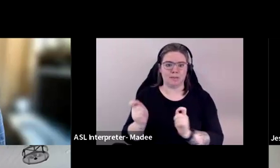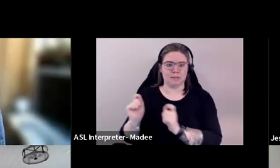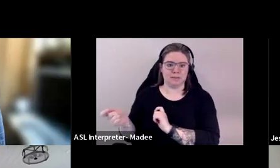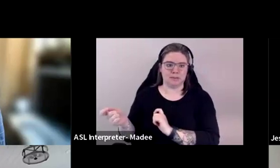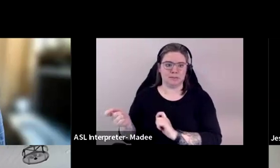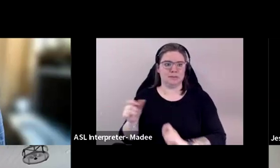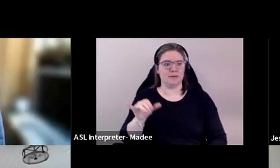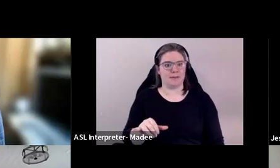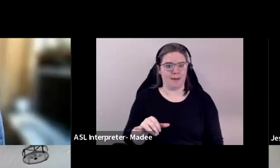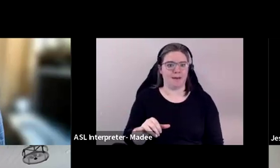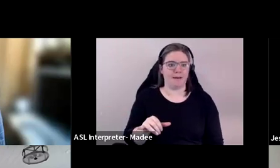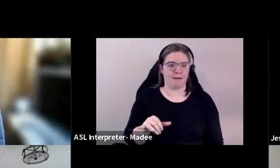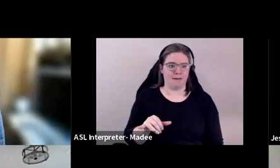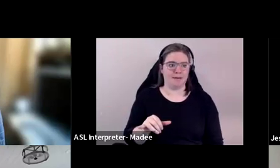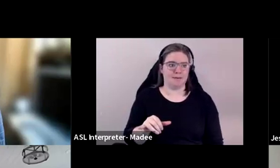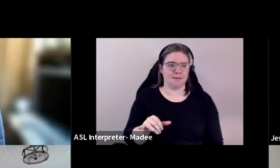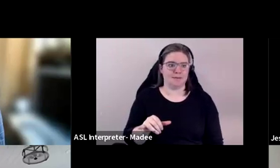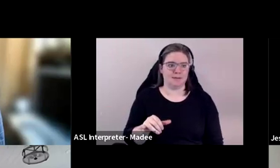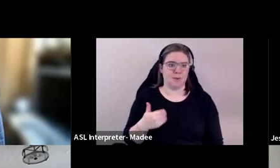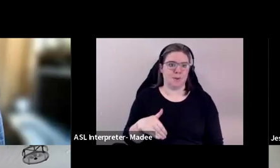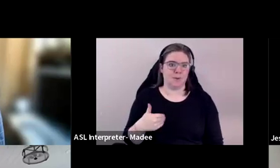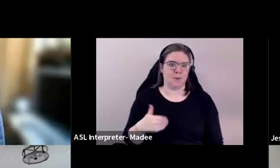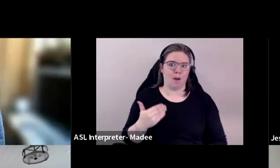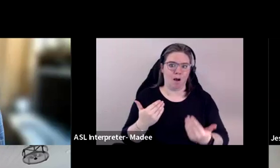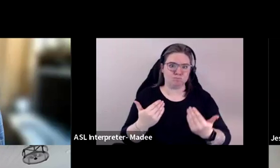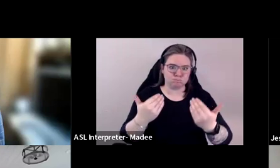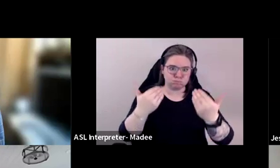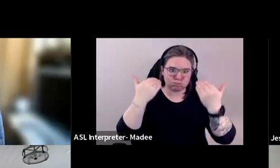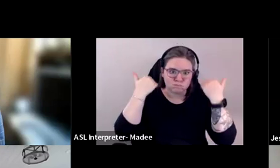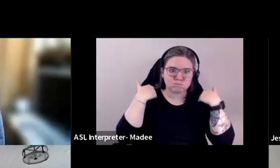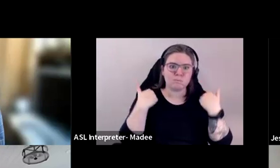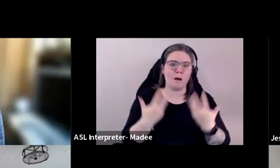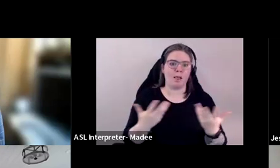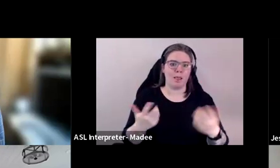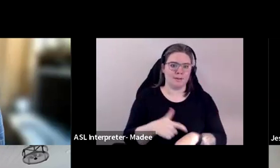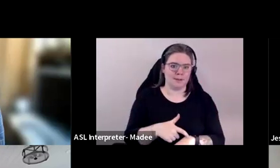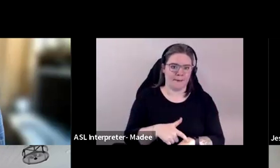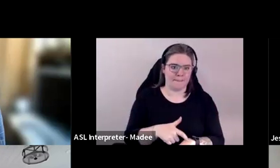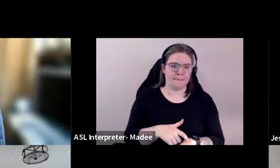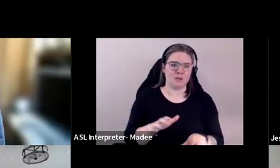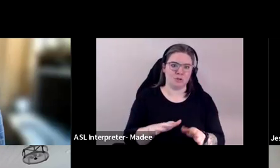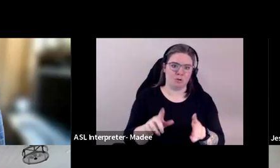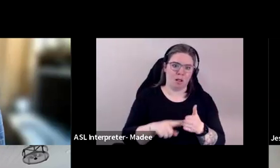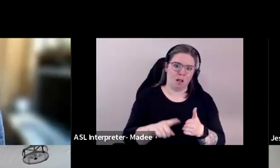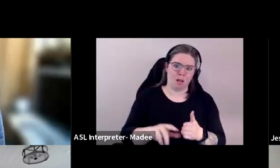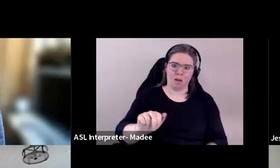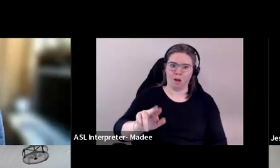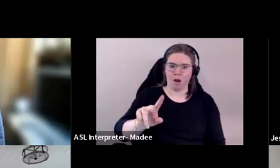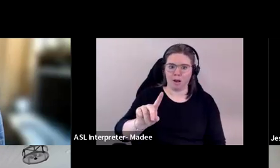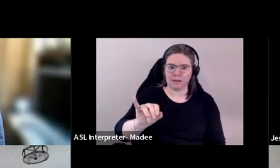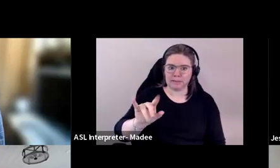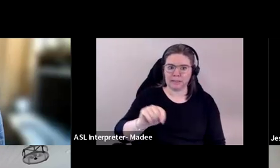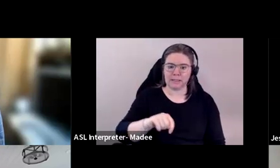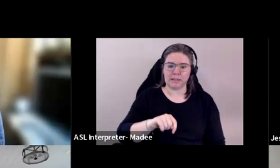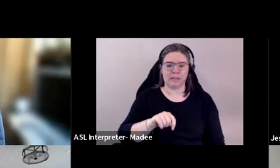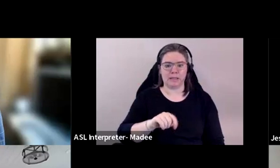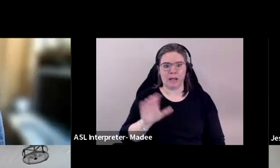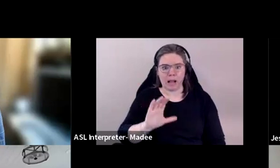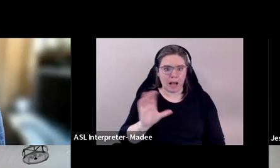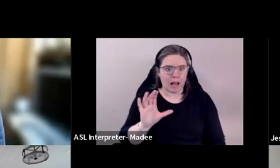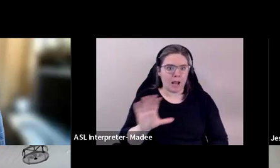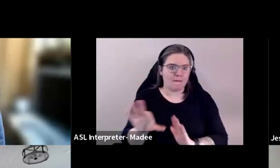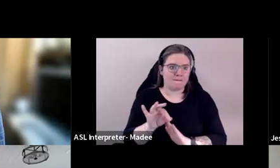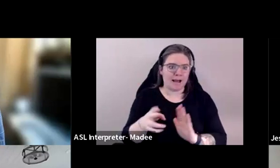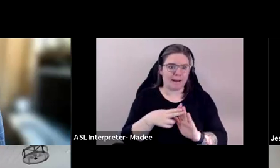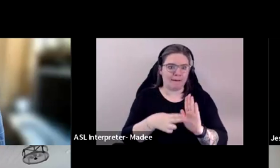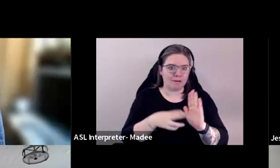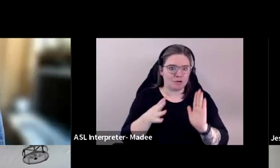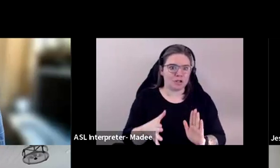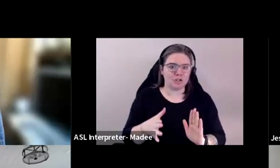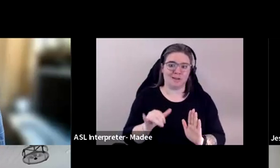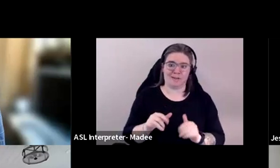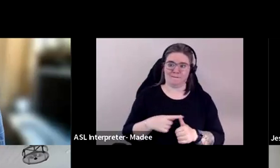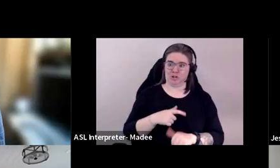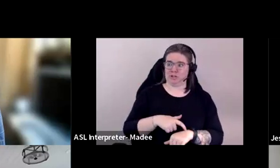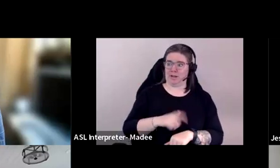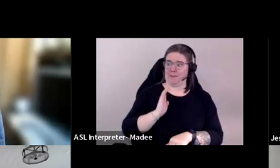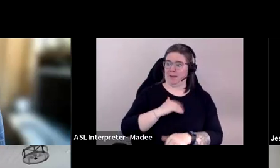Meri Helbig: it's it's takes up tons of time cause you have to do the you know the audits and find contractors and all that, and it's the 1st time that our center is doing that. But it's very exciting.